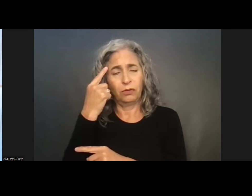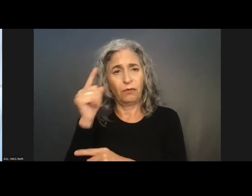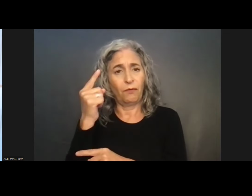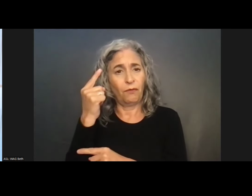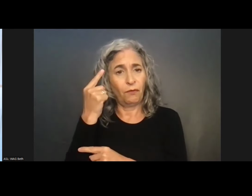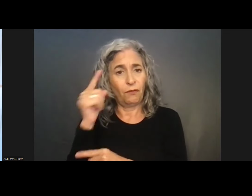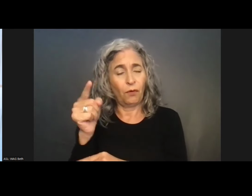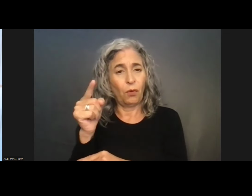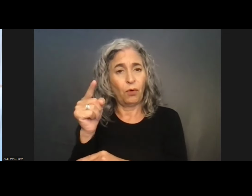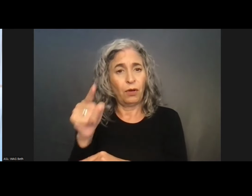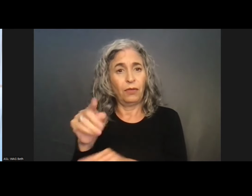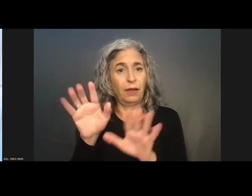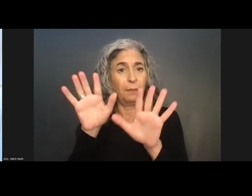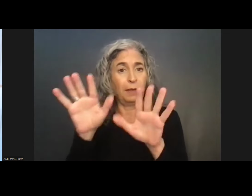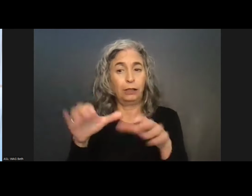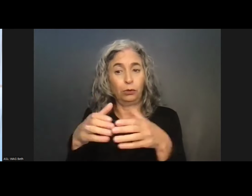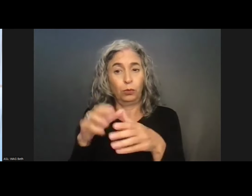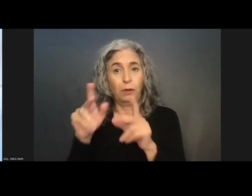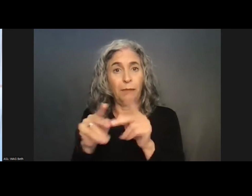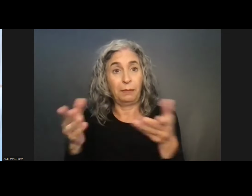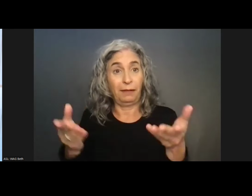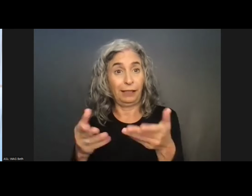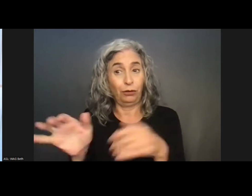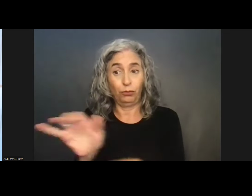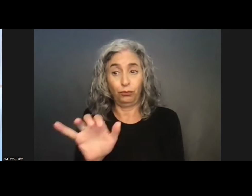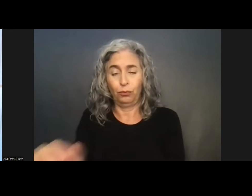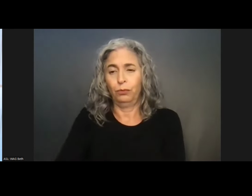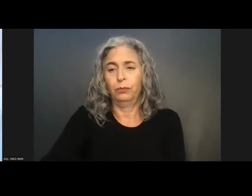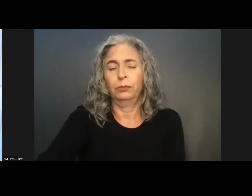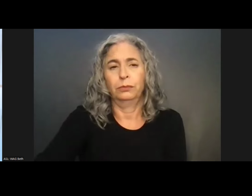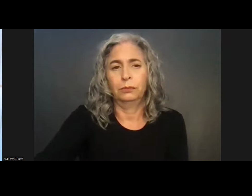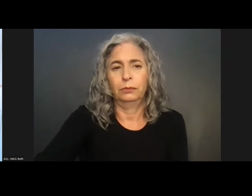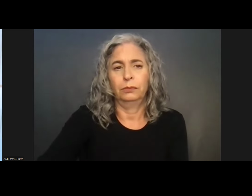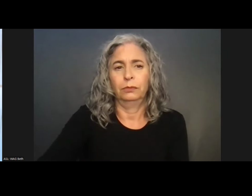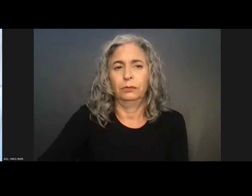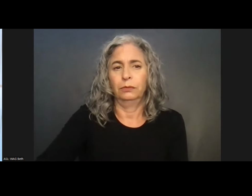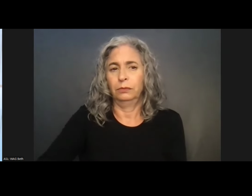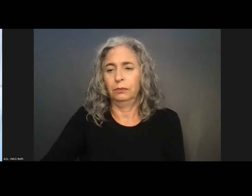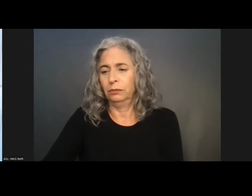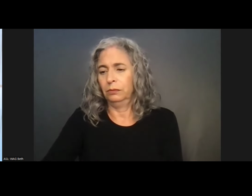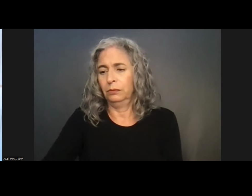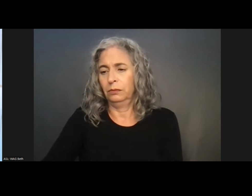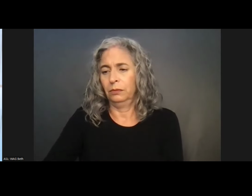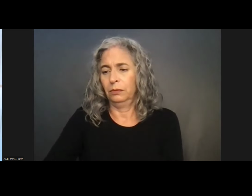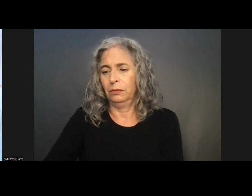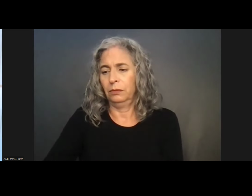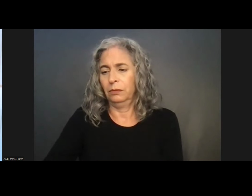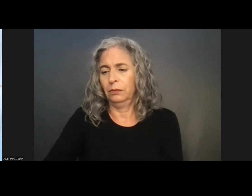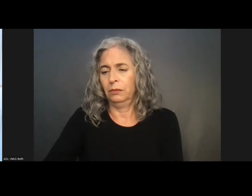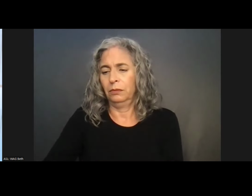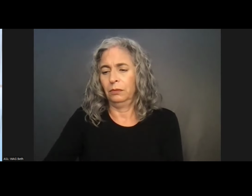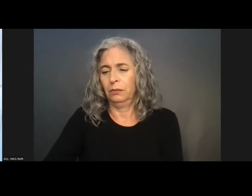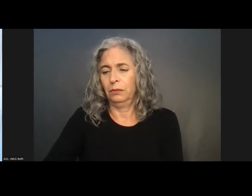the amazing group of people gathered here as well. But just as general principles I think